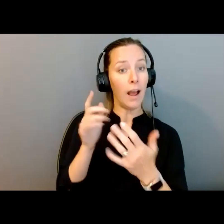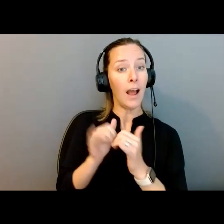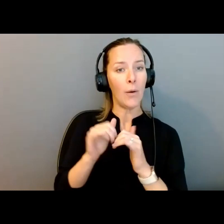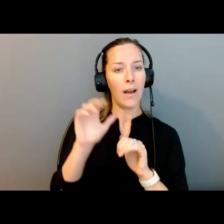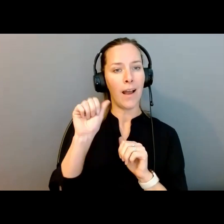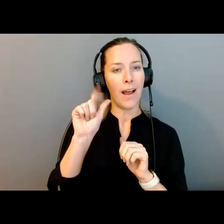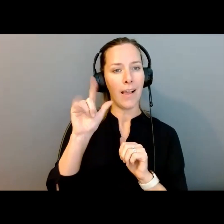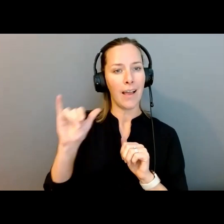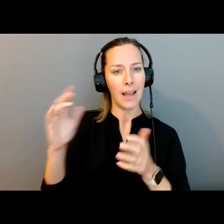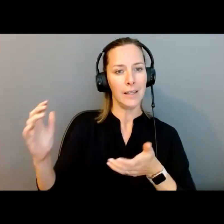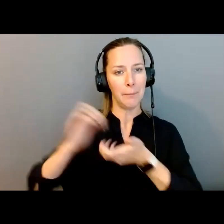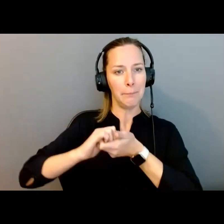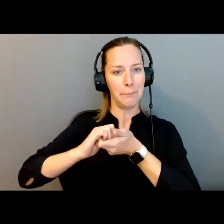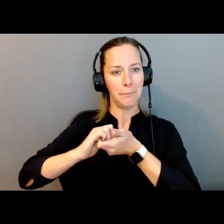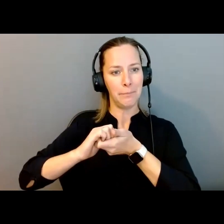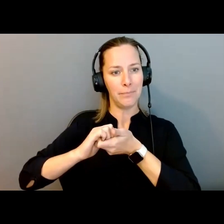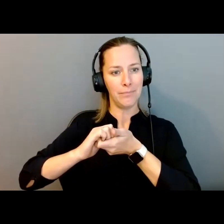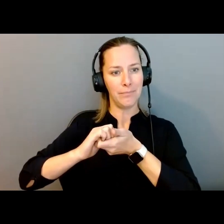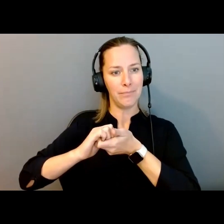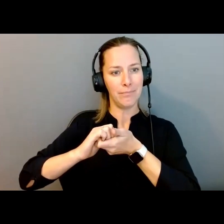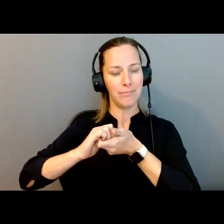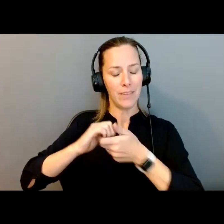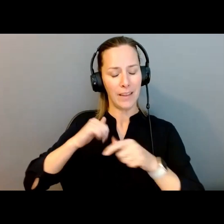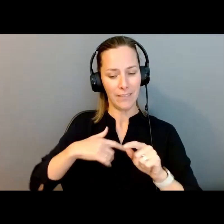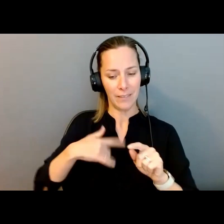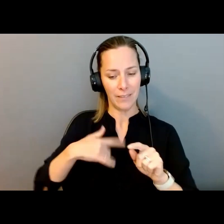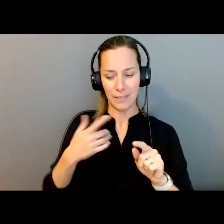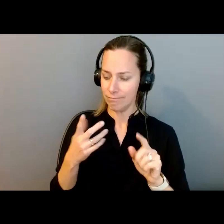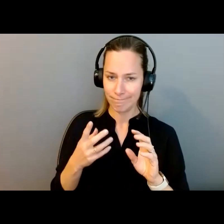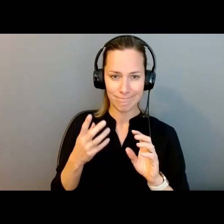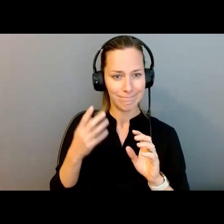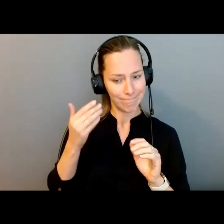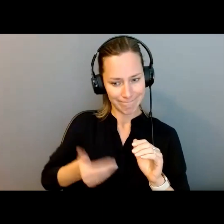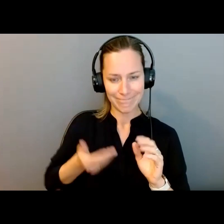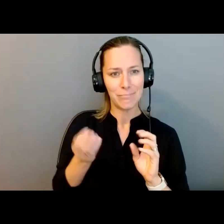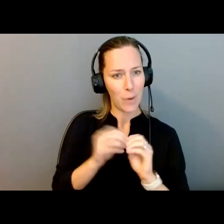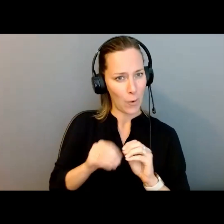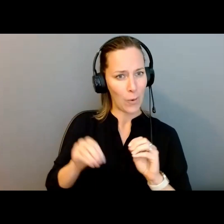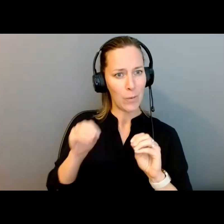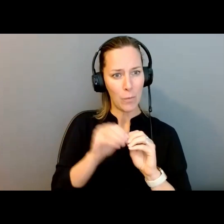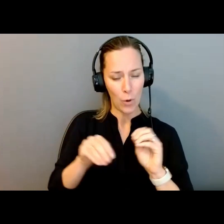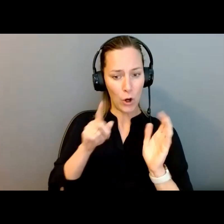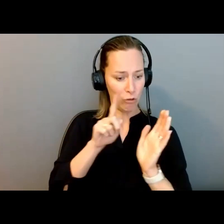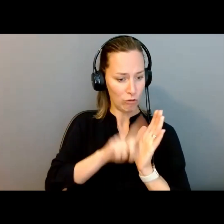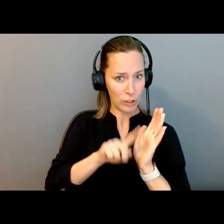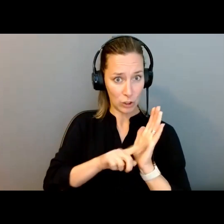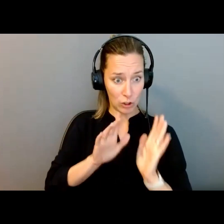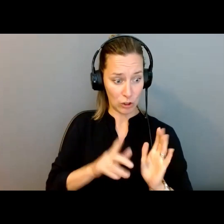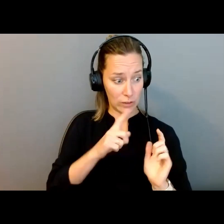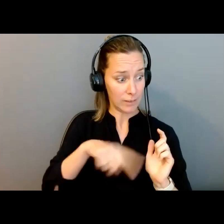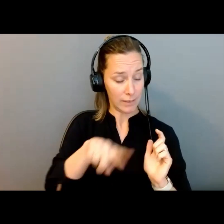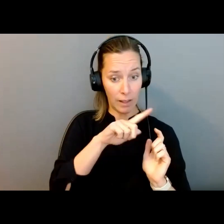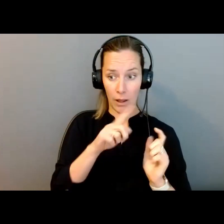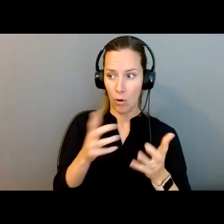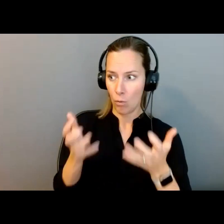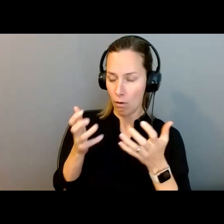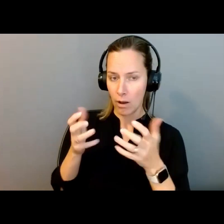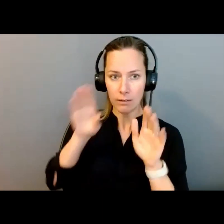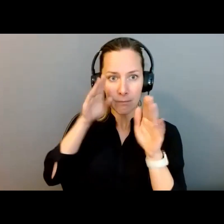I think more and more researchers that are interested in community-based research need